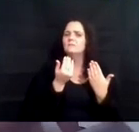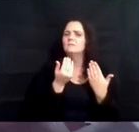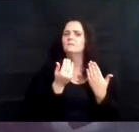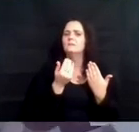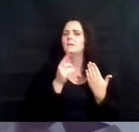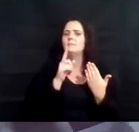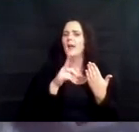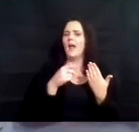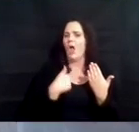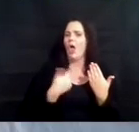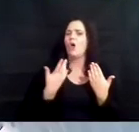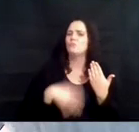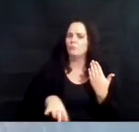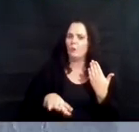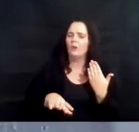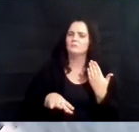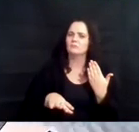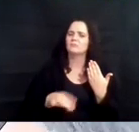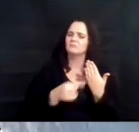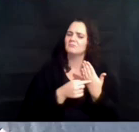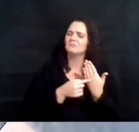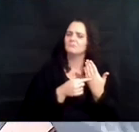but I want that to be fairly loose there.